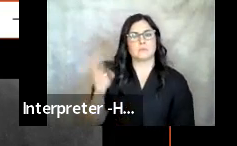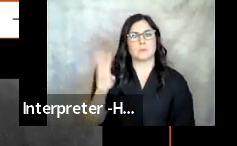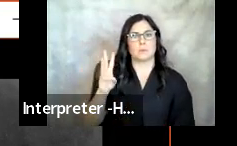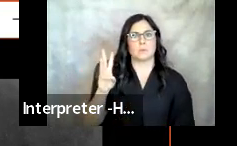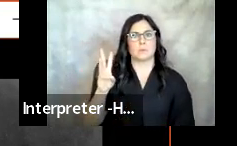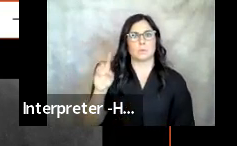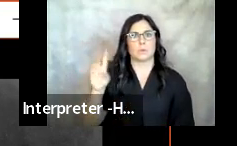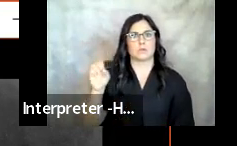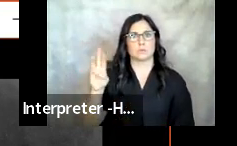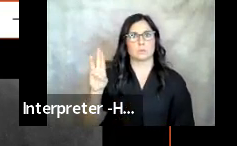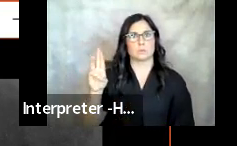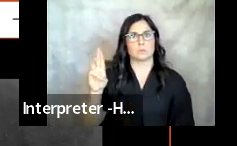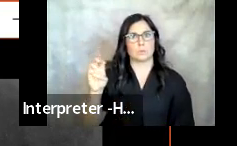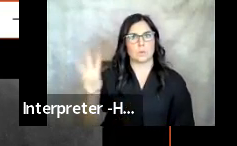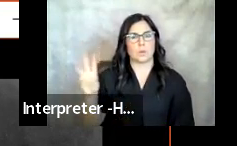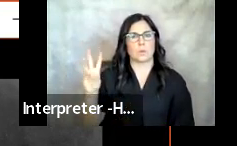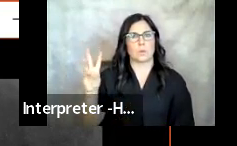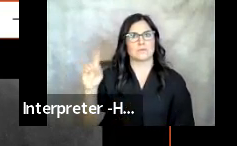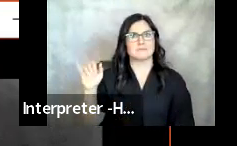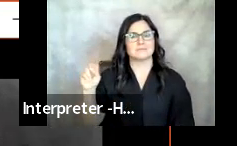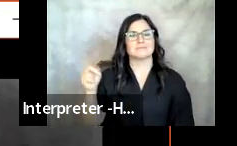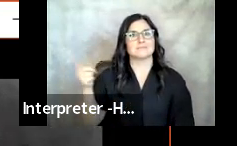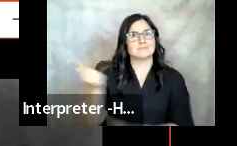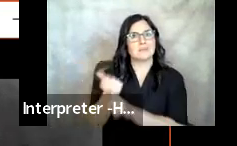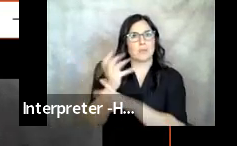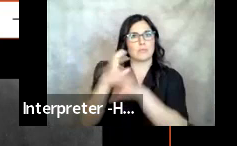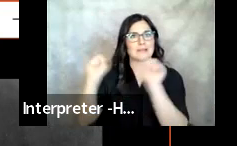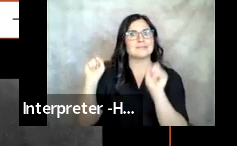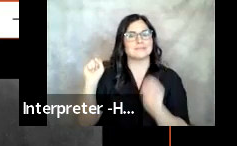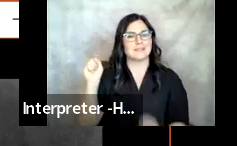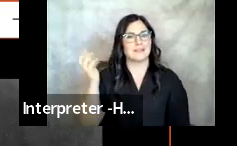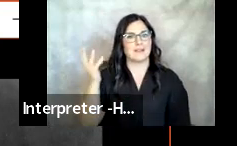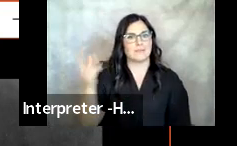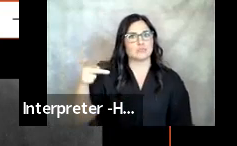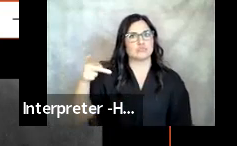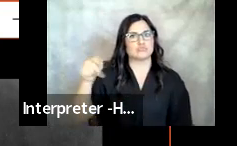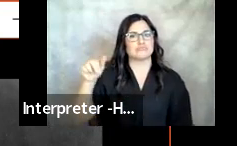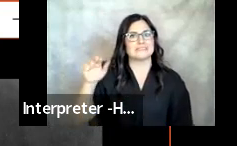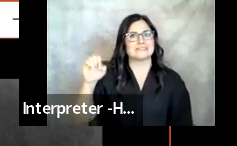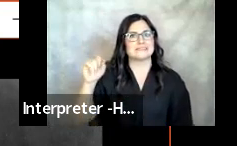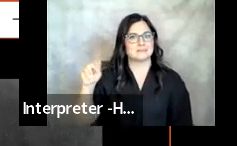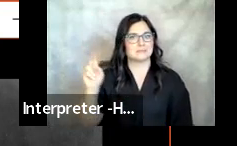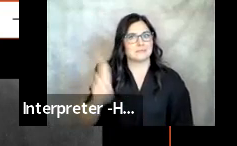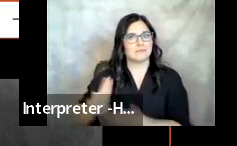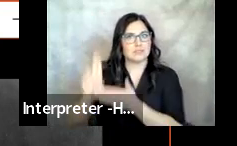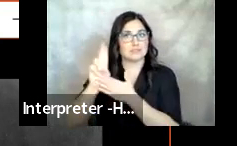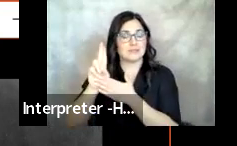A president of. Princeton University. And then president of the United States.